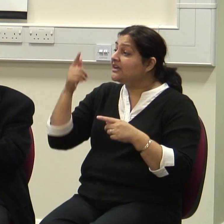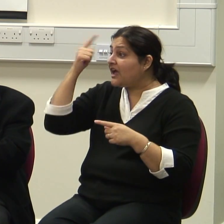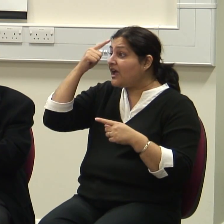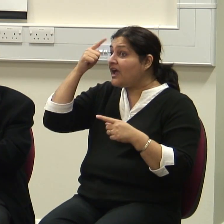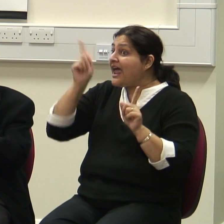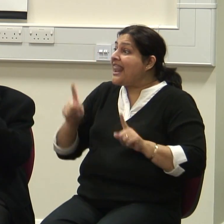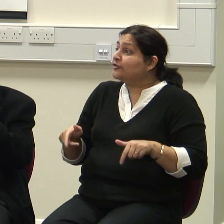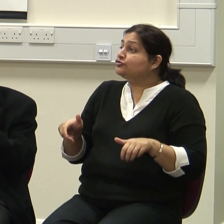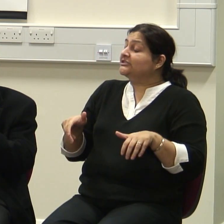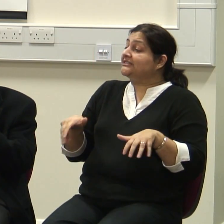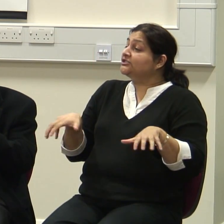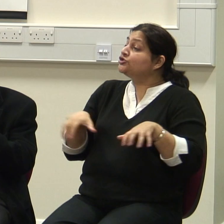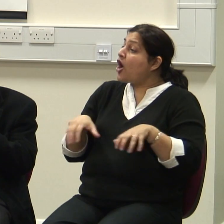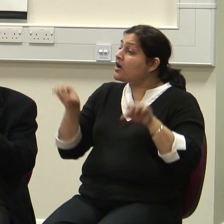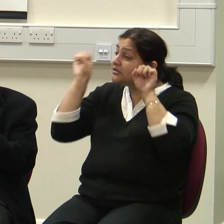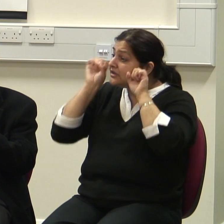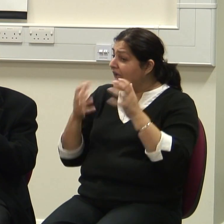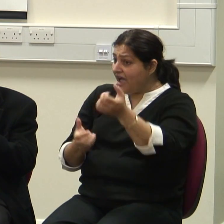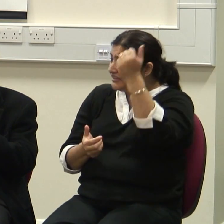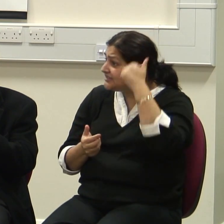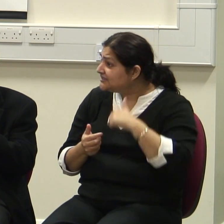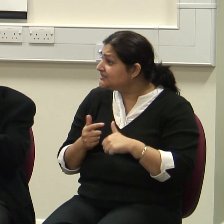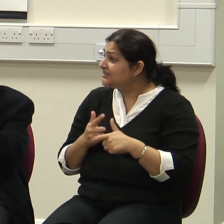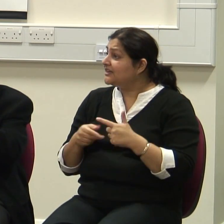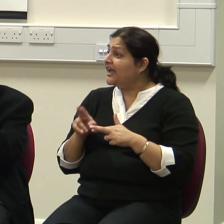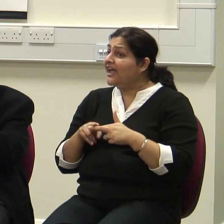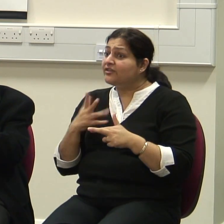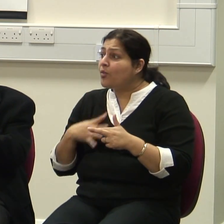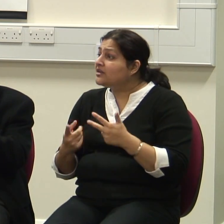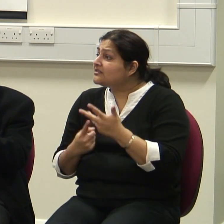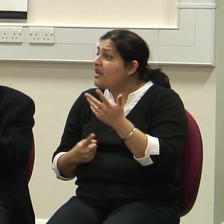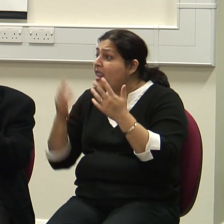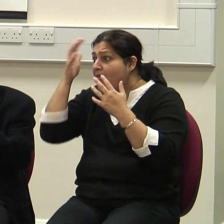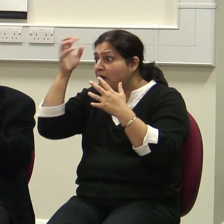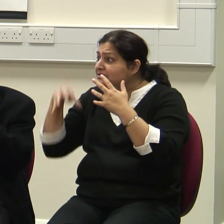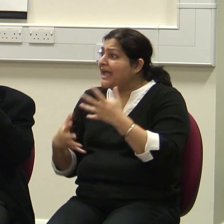freedom and responsibility, but it should be your decision and preferably you should